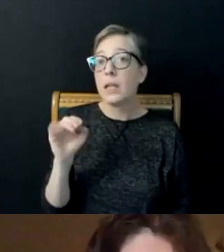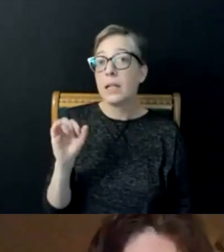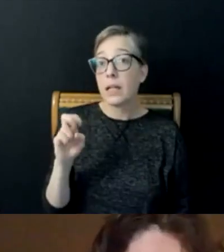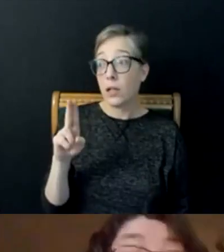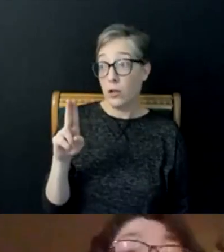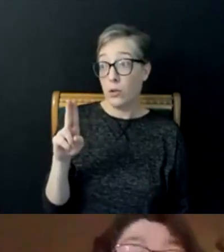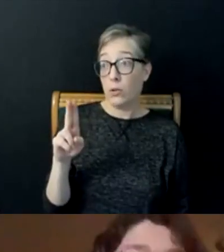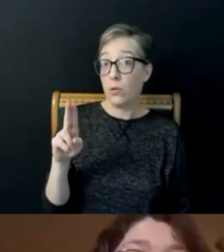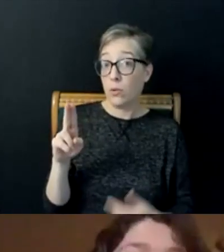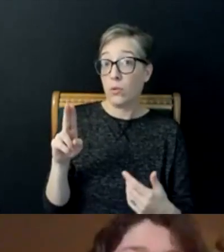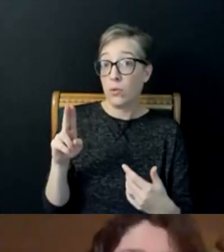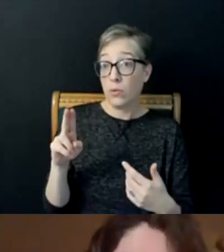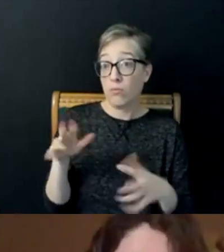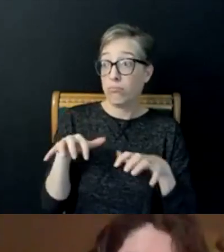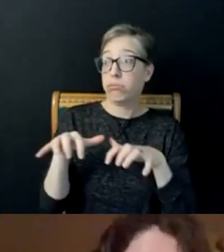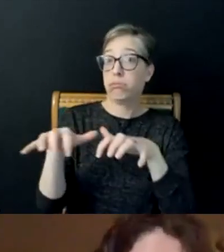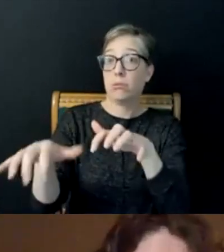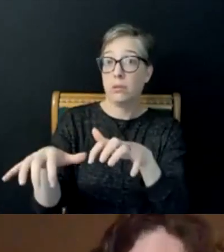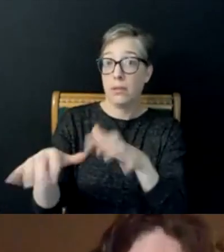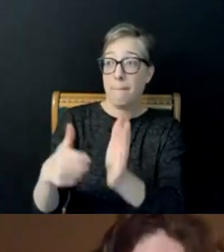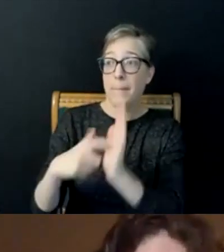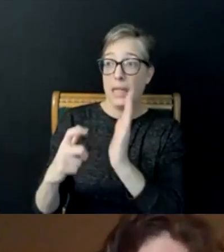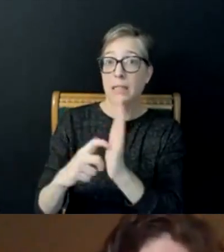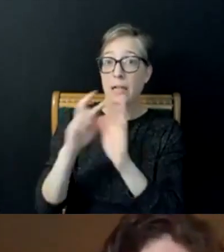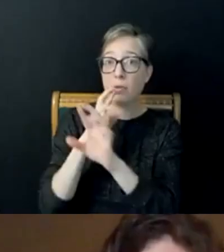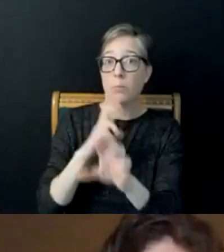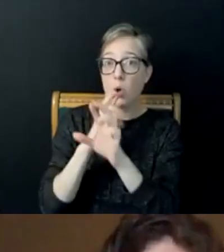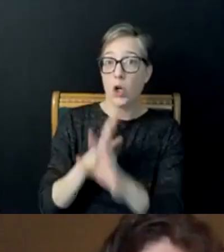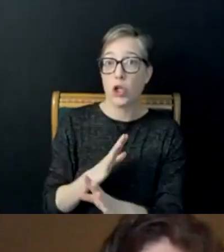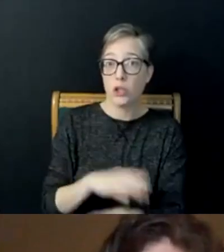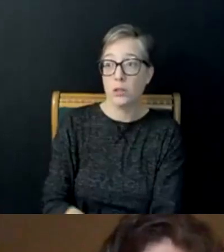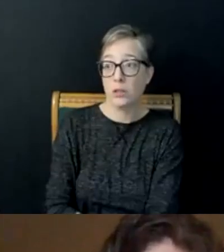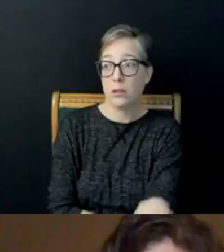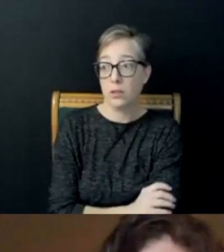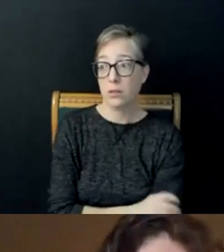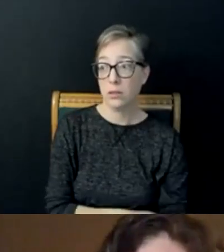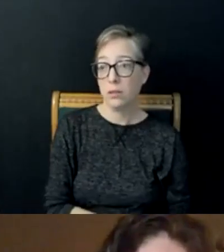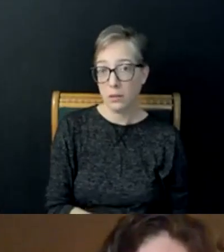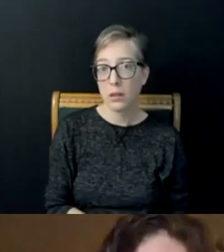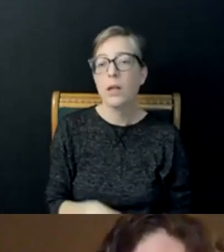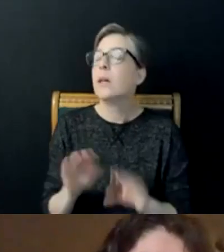Obviously we need to have mandated reporting.